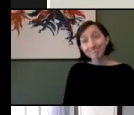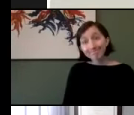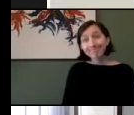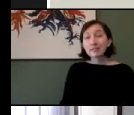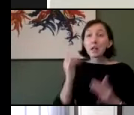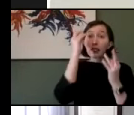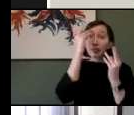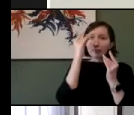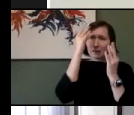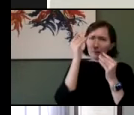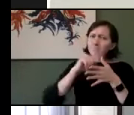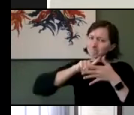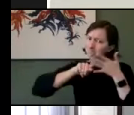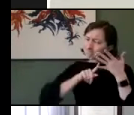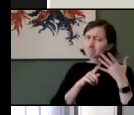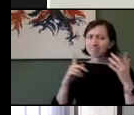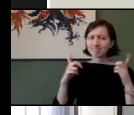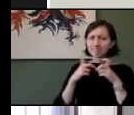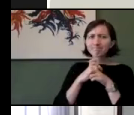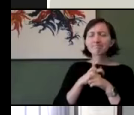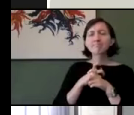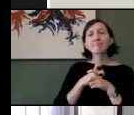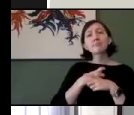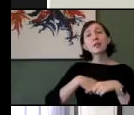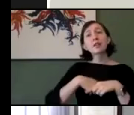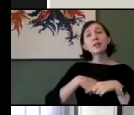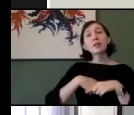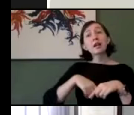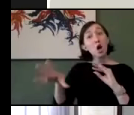to some of the other issues